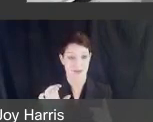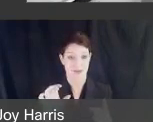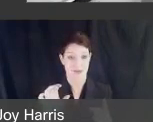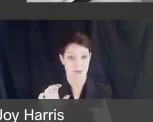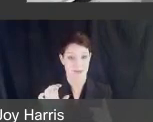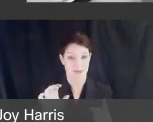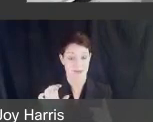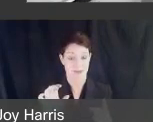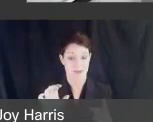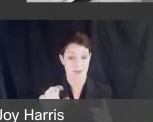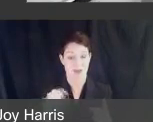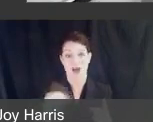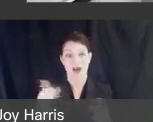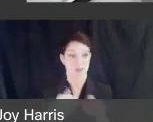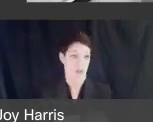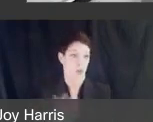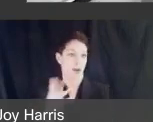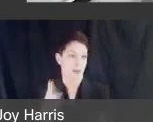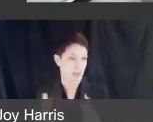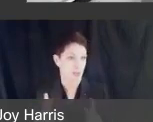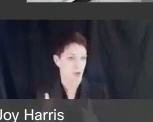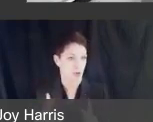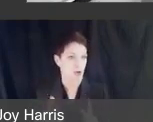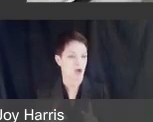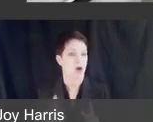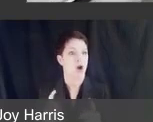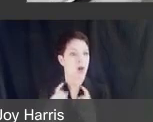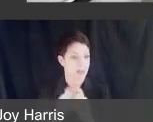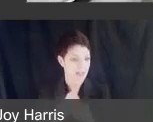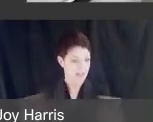other than white people are getting the vaccine basically. I mean when you look at the state bar